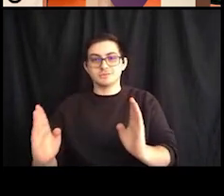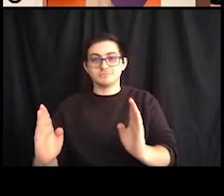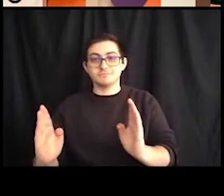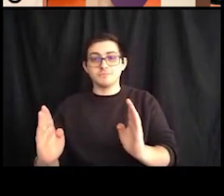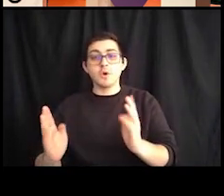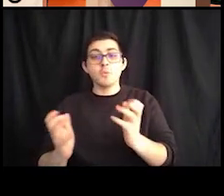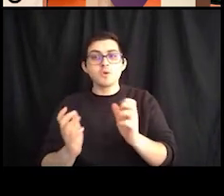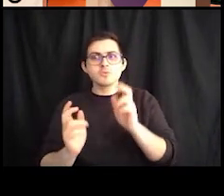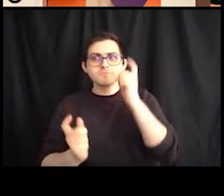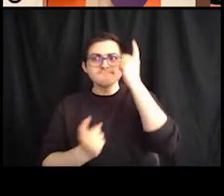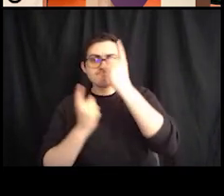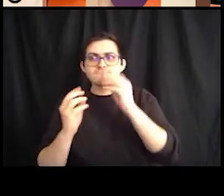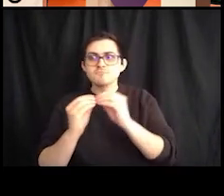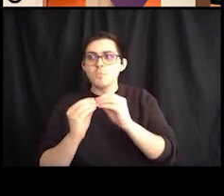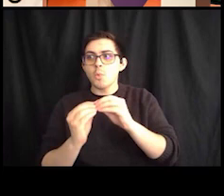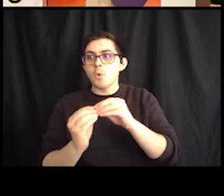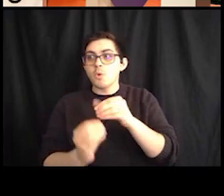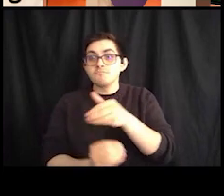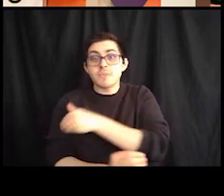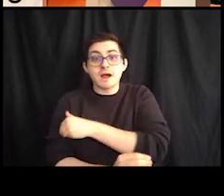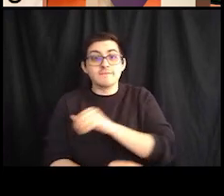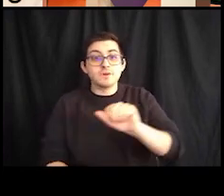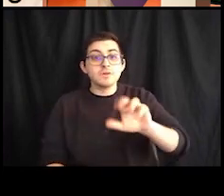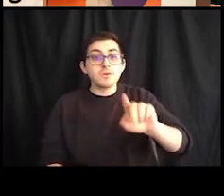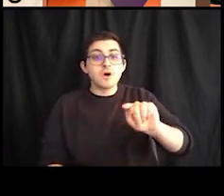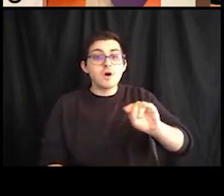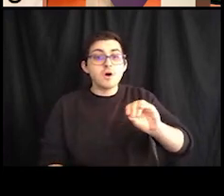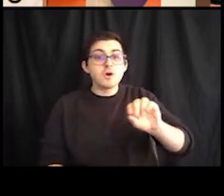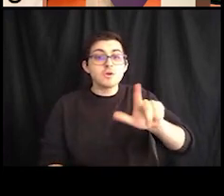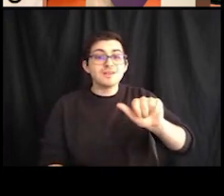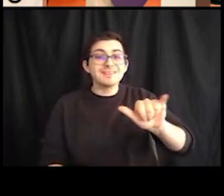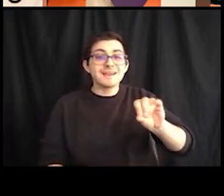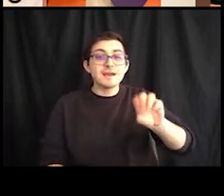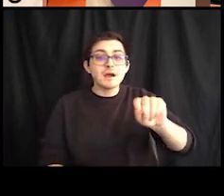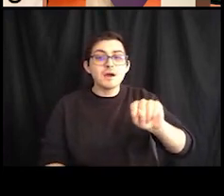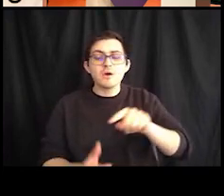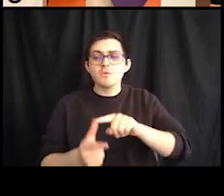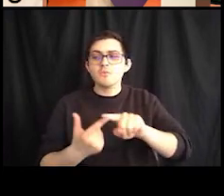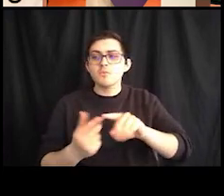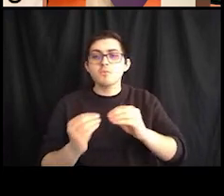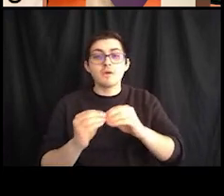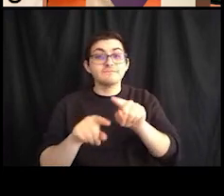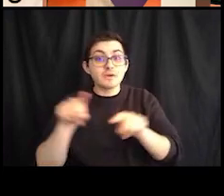variants, interactive components.